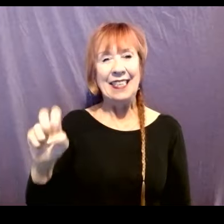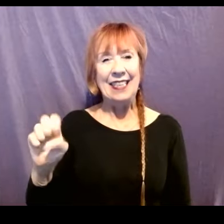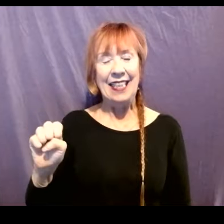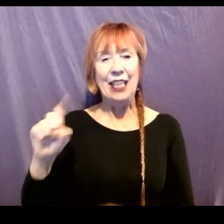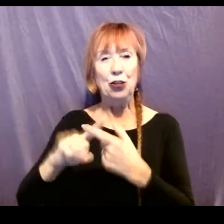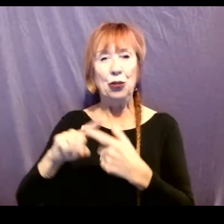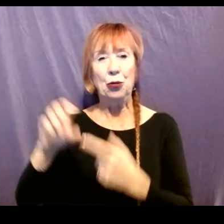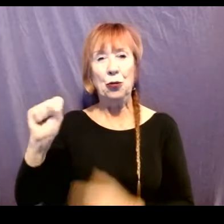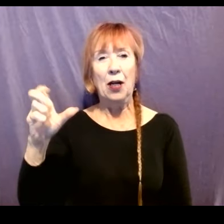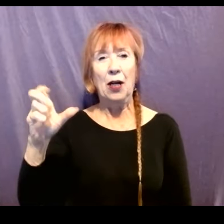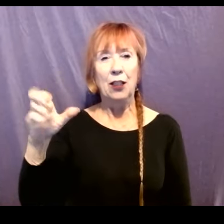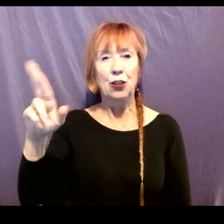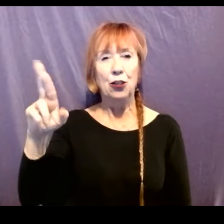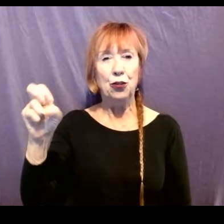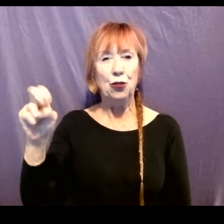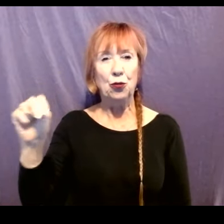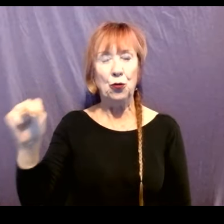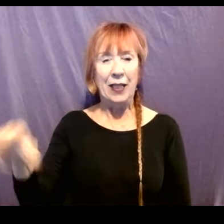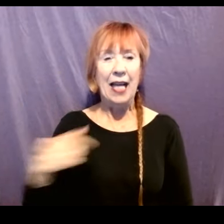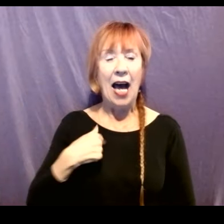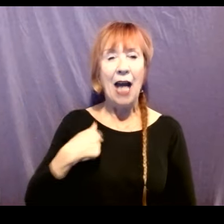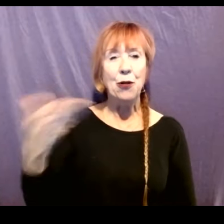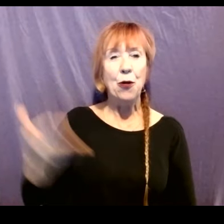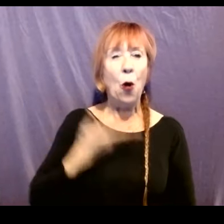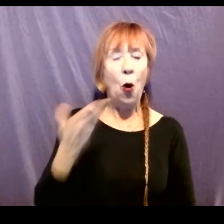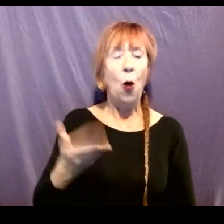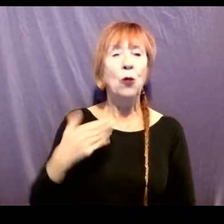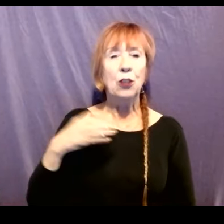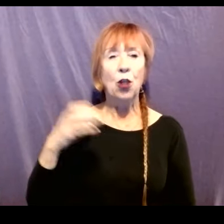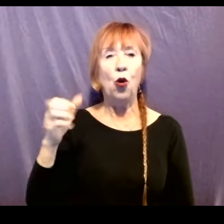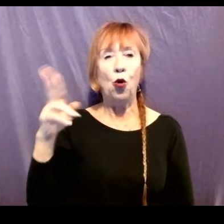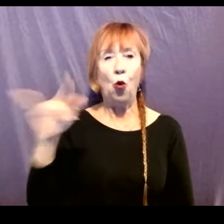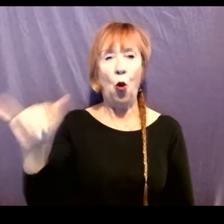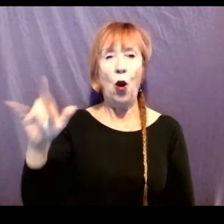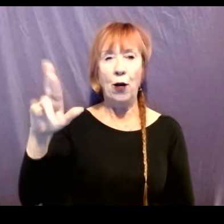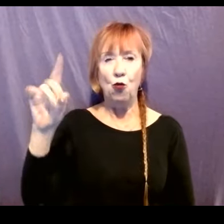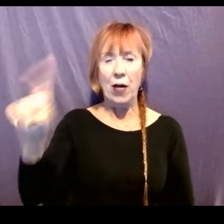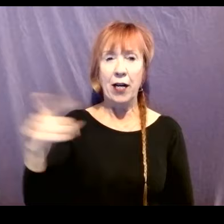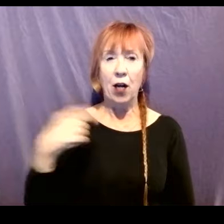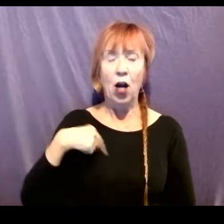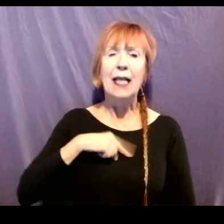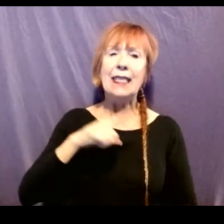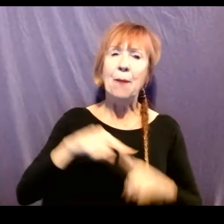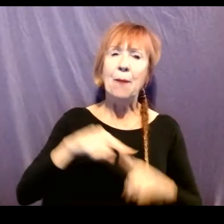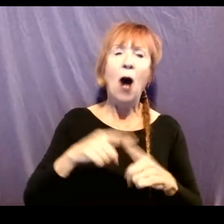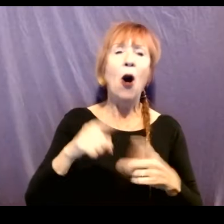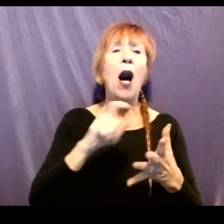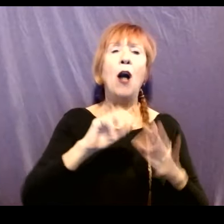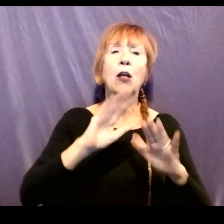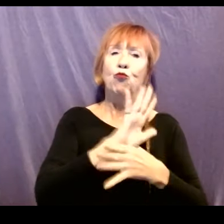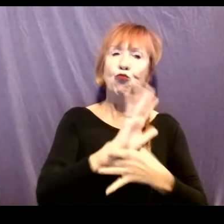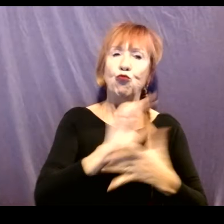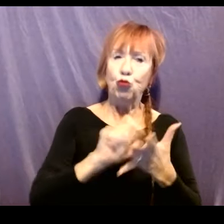I'm your host, writer/director, Cory Reeder. Each week, I gather a diverse panel of TV staff writers,